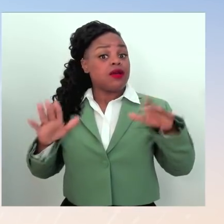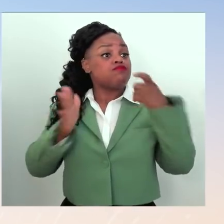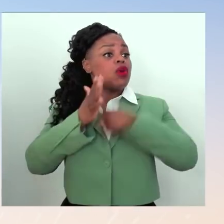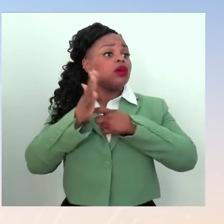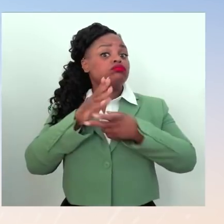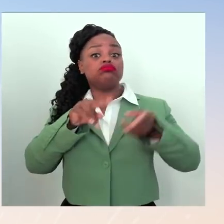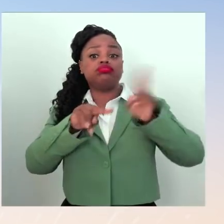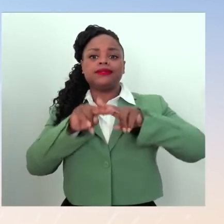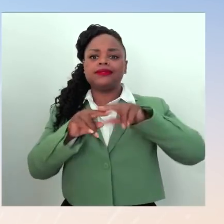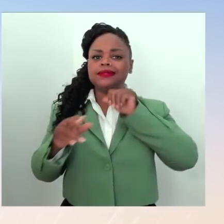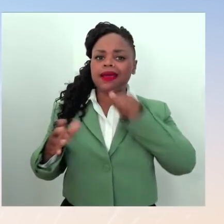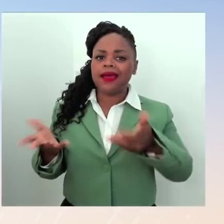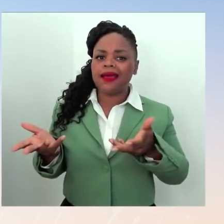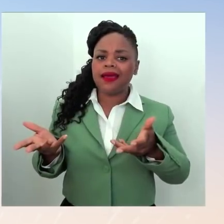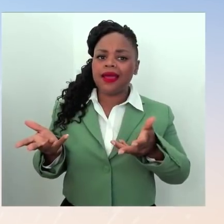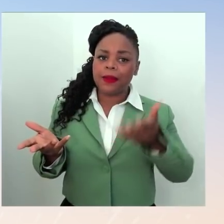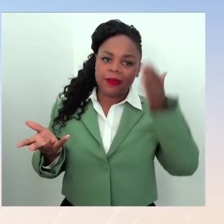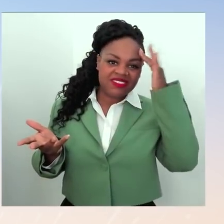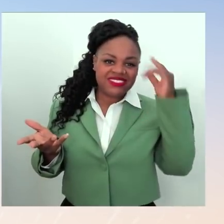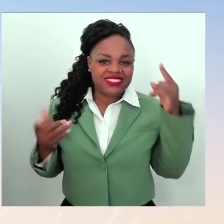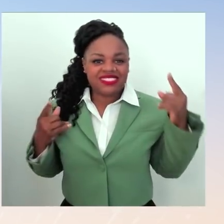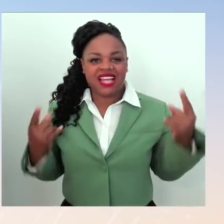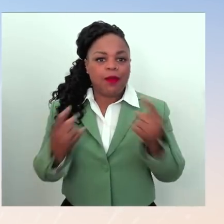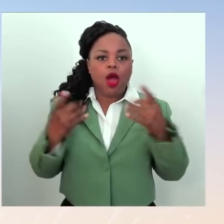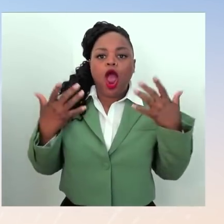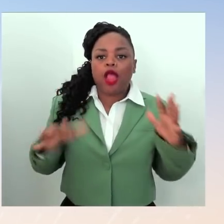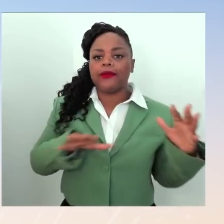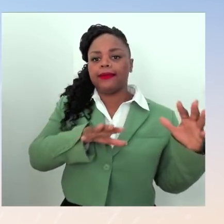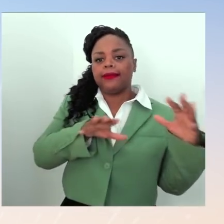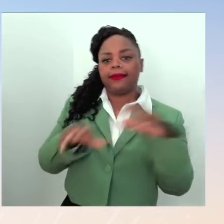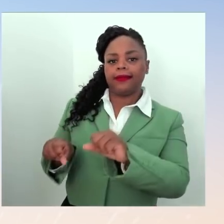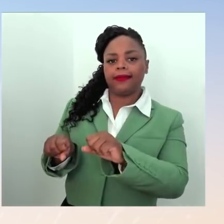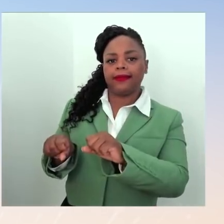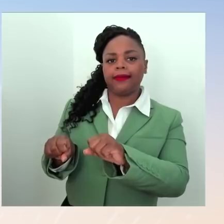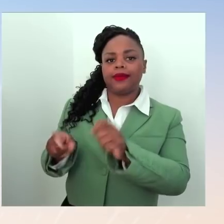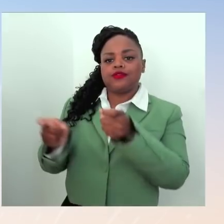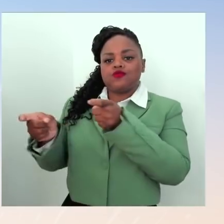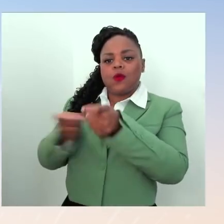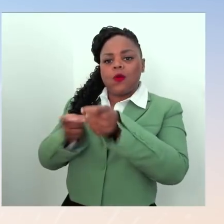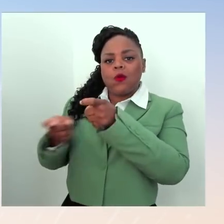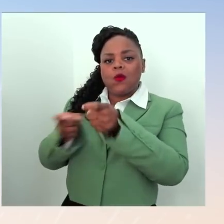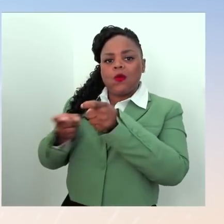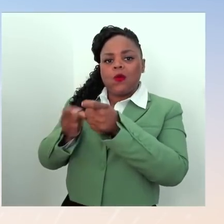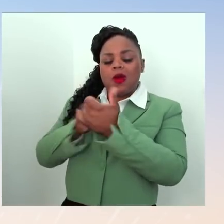or Iran is reducing our dependence on foreign oil? Ms. Psaki: That's actually -- I just outlined